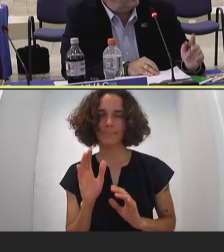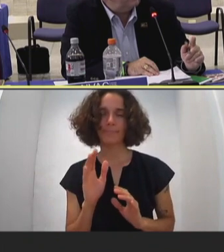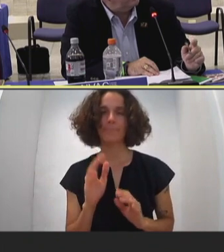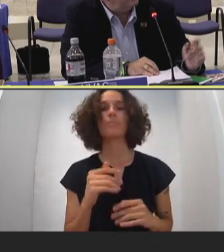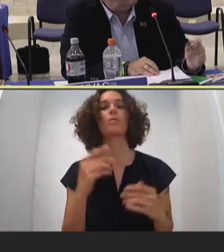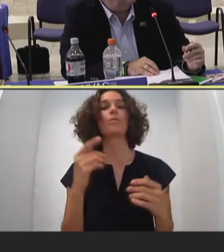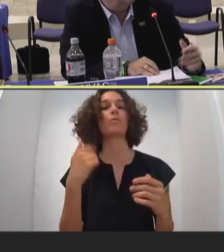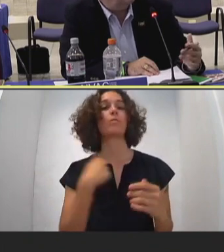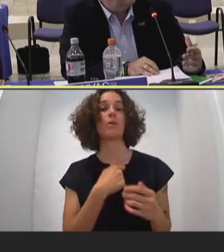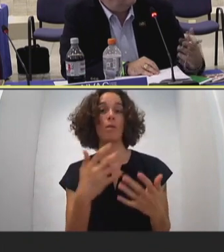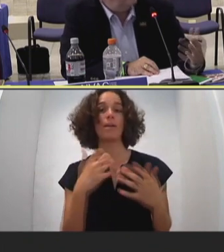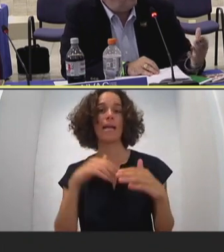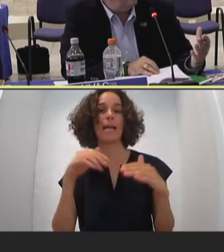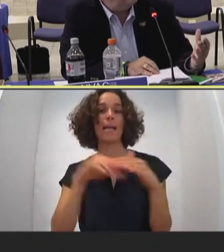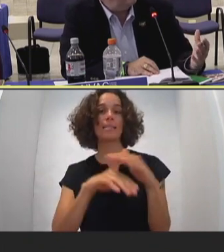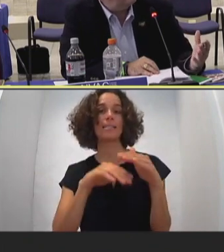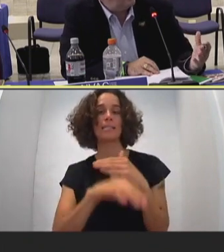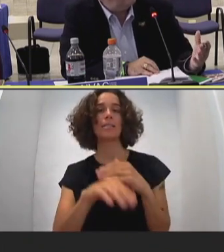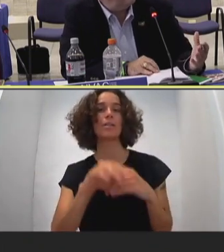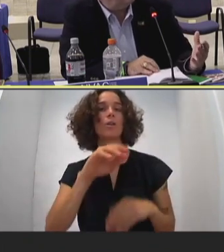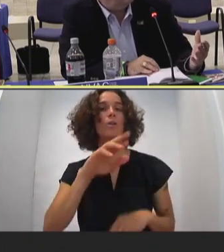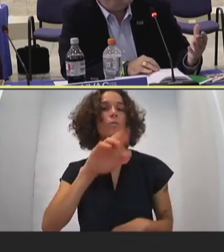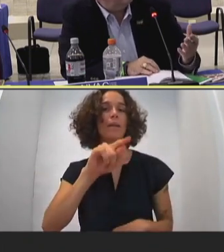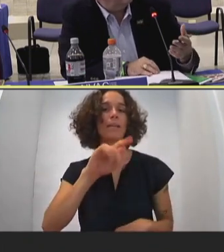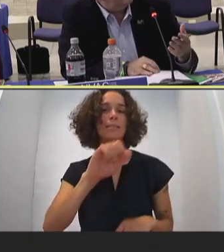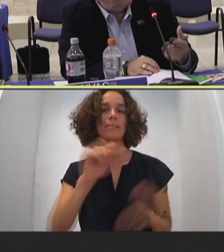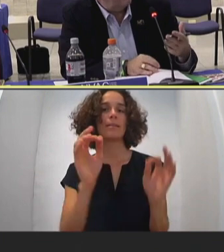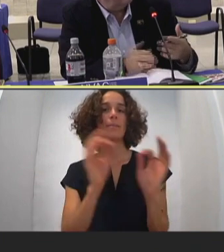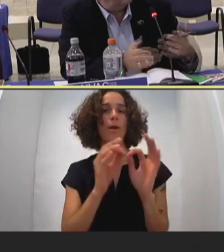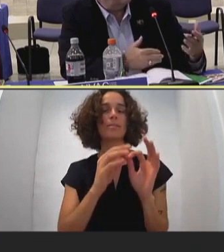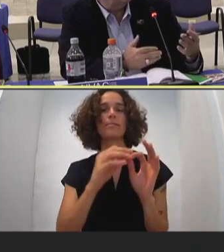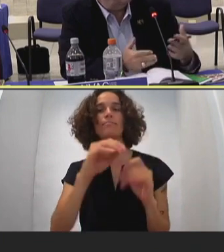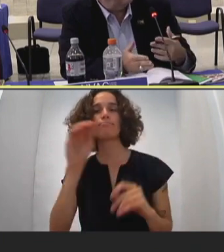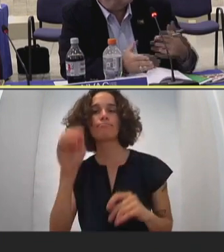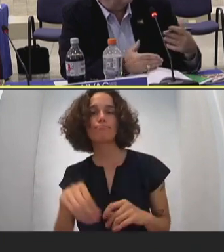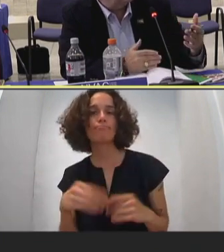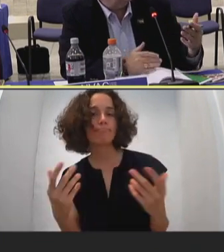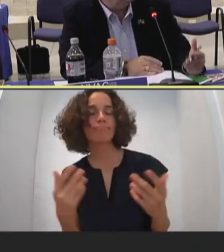we could do some good comparison and try to make -- just have the discussion about getting it to